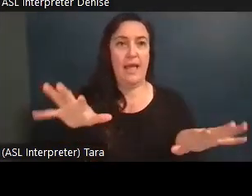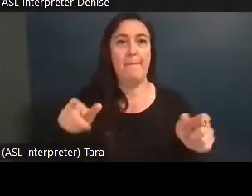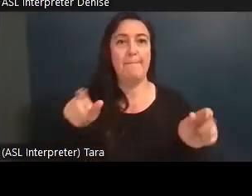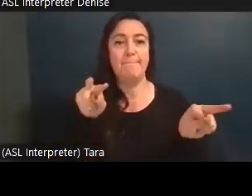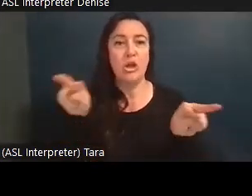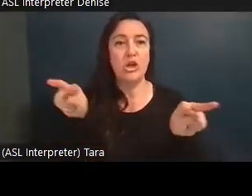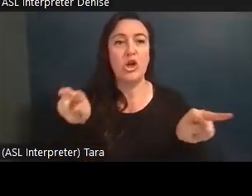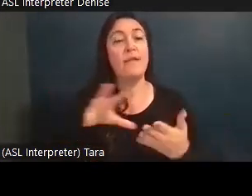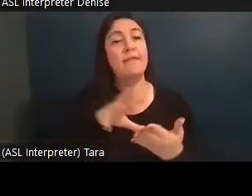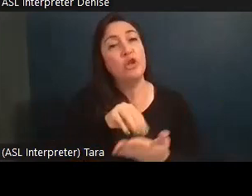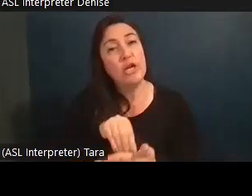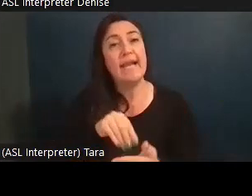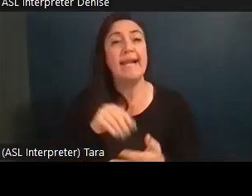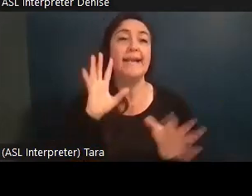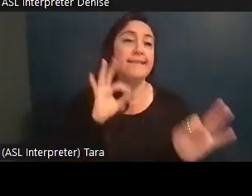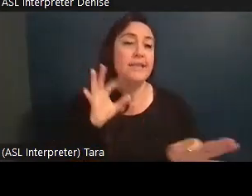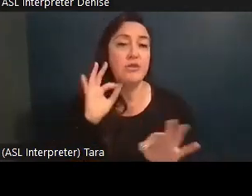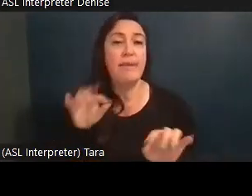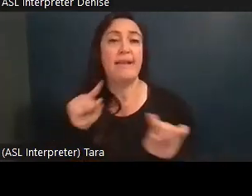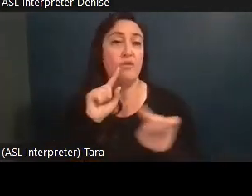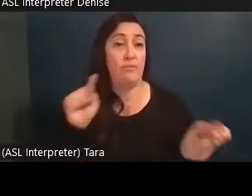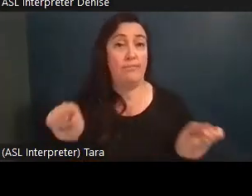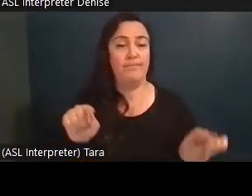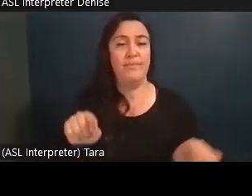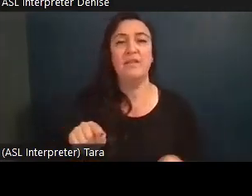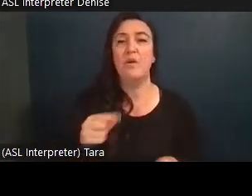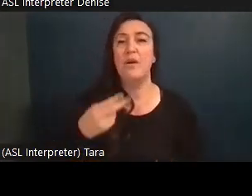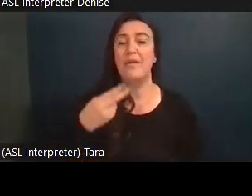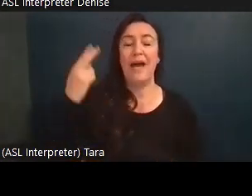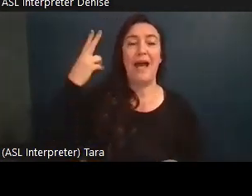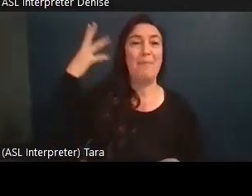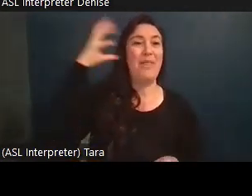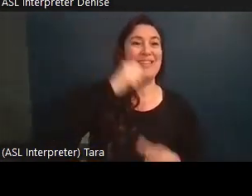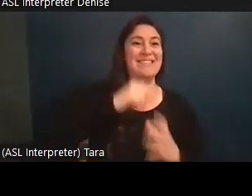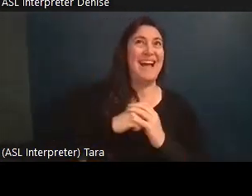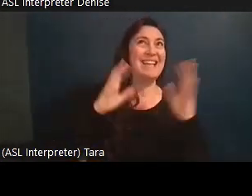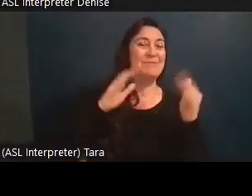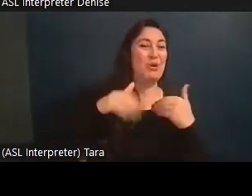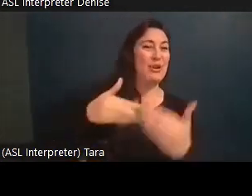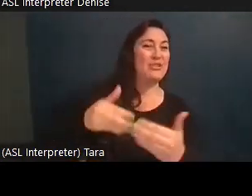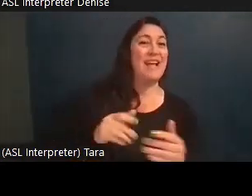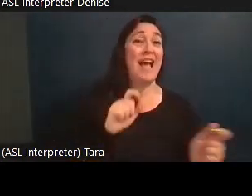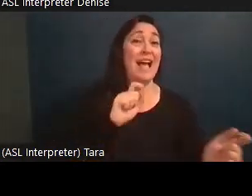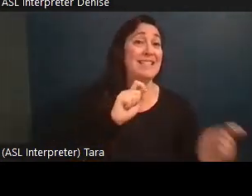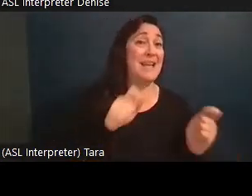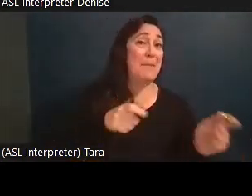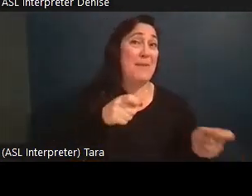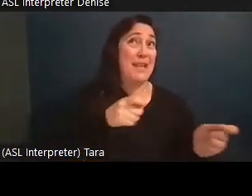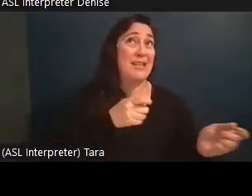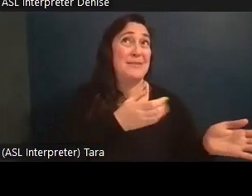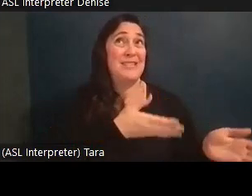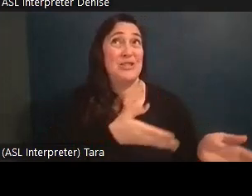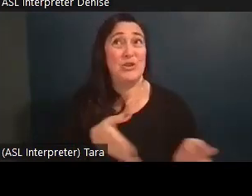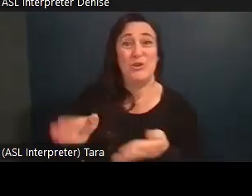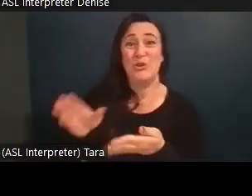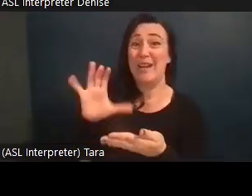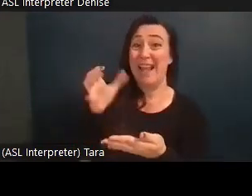So if this was sort of the hypothesize progression from adaptive management to Cam after 10 years this is what it really